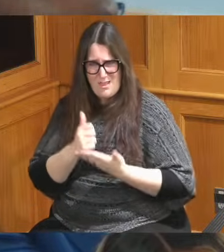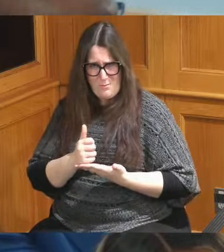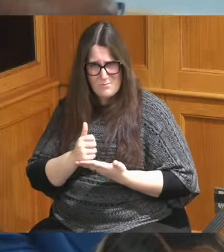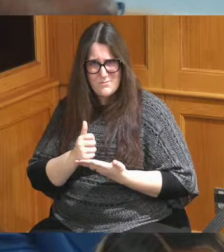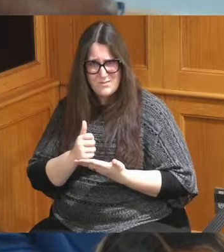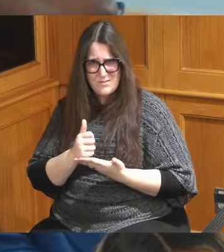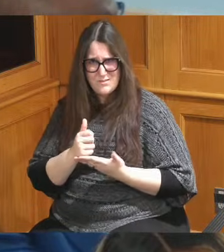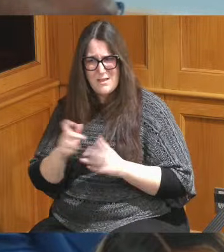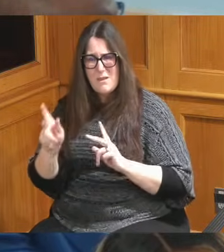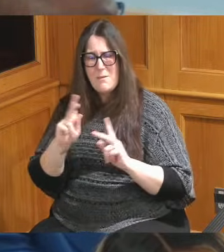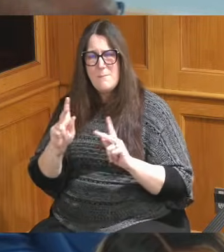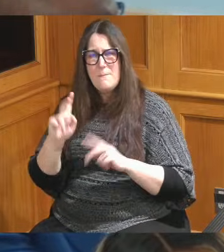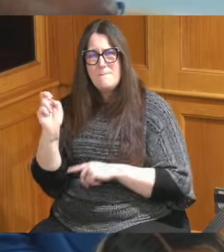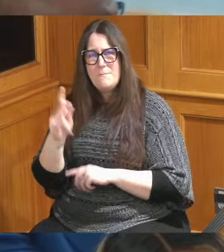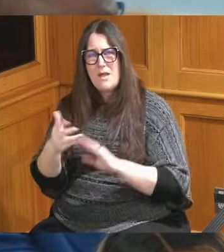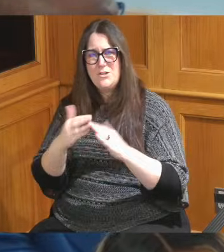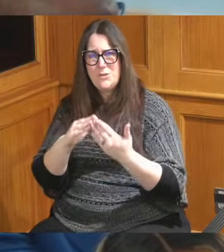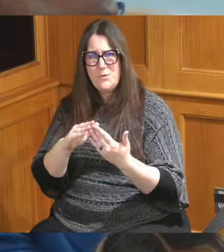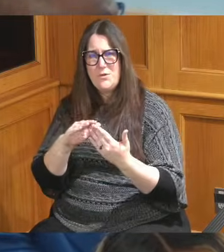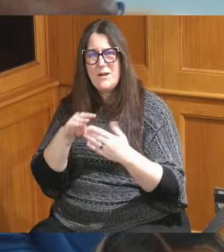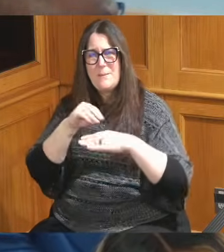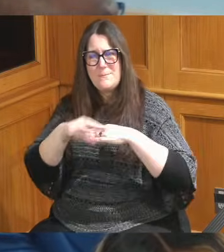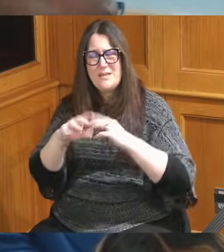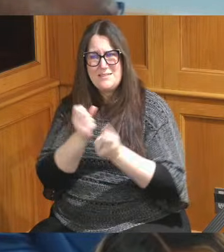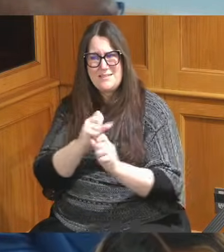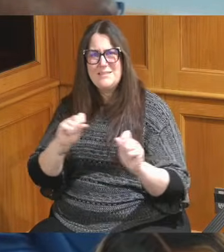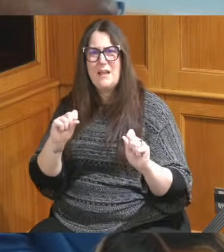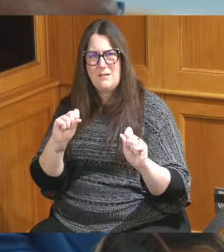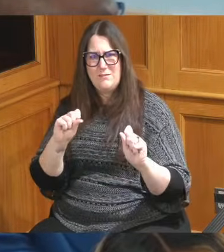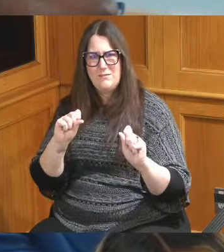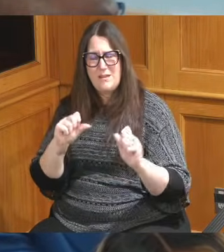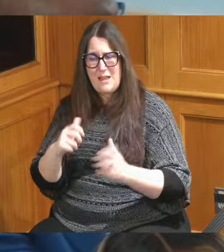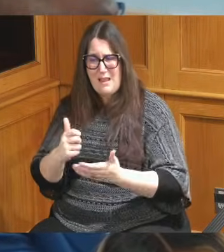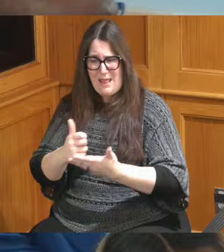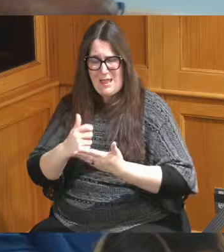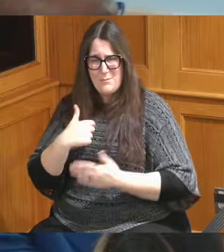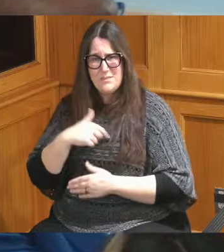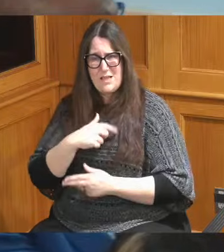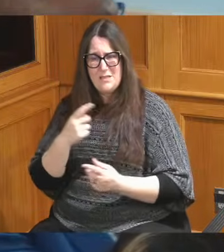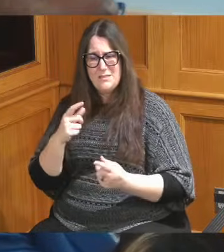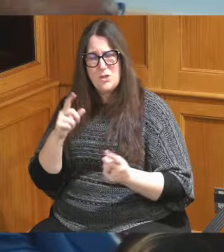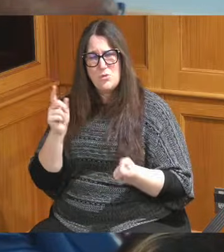people going back to the community makes it safe. Yes, it helps us reduce tax dollars. But I'm